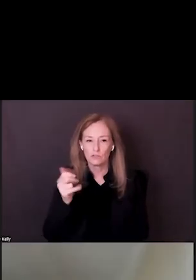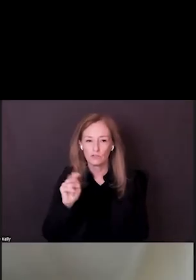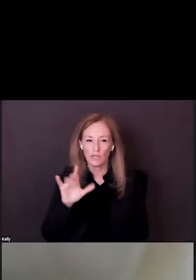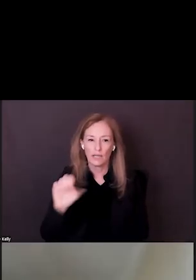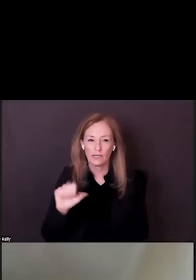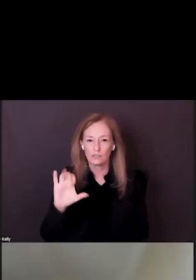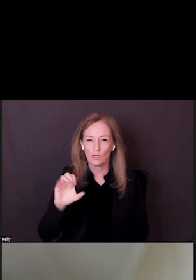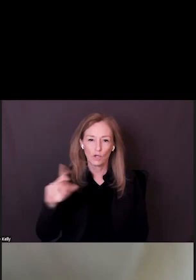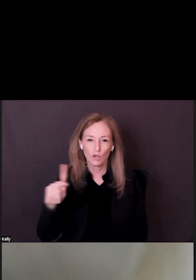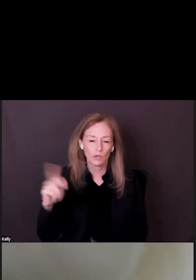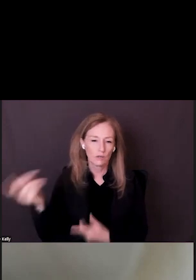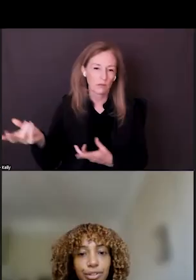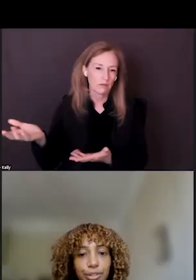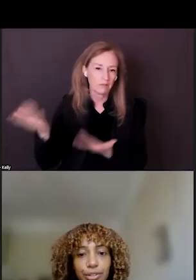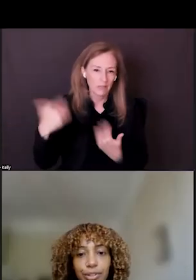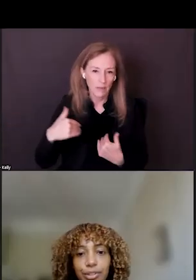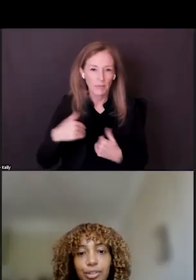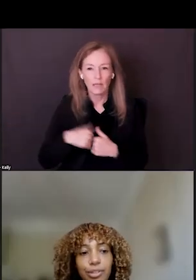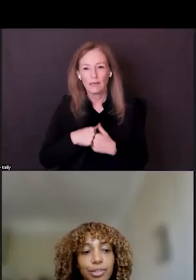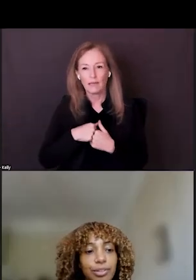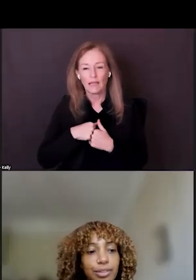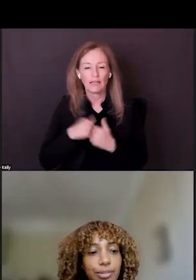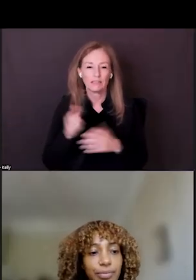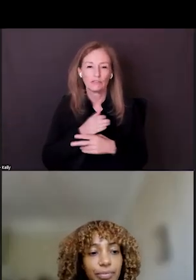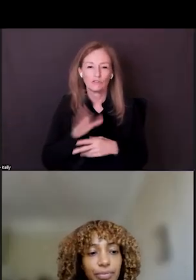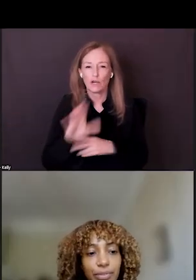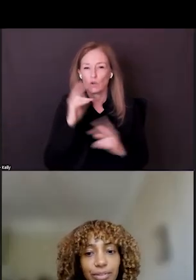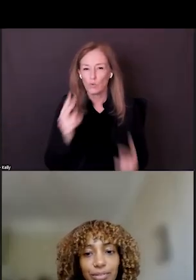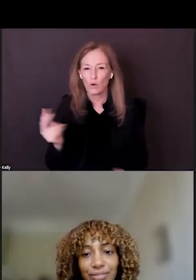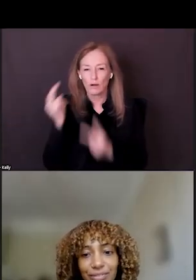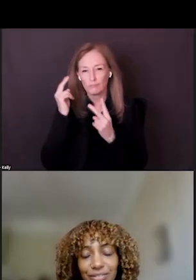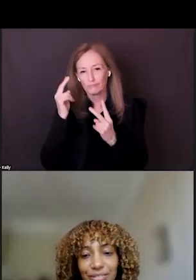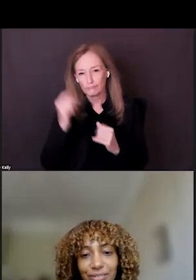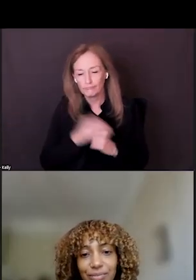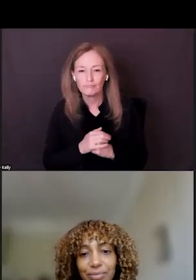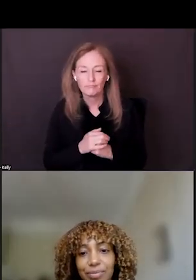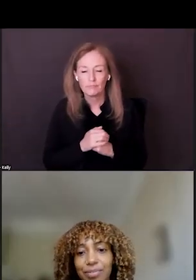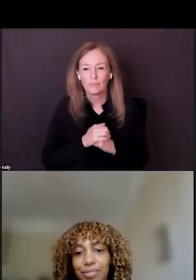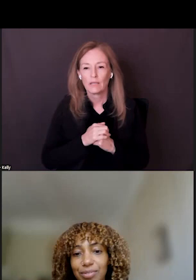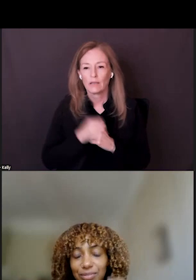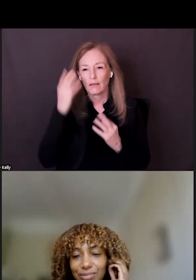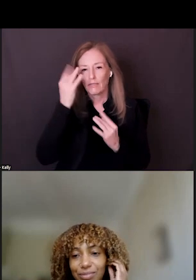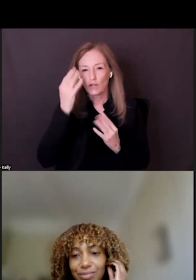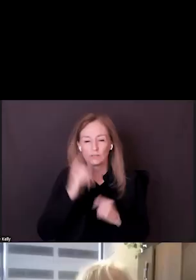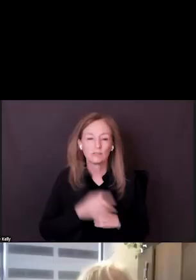GIVE YOUR REFLECTIONS ON WHAT YOU JUST HEARD. >> WELL, GOOD AFTERNOON EVERYONE. I AM THE